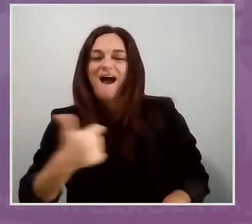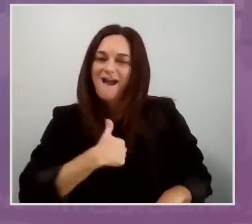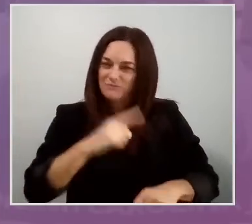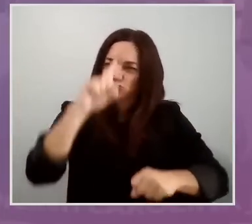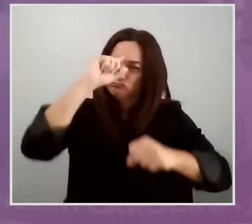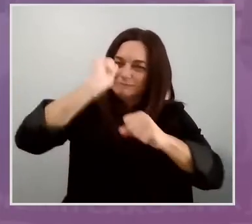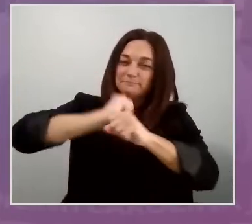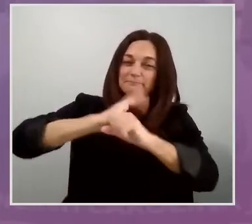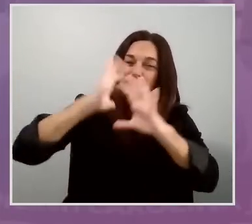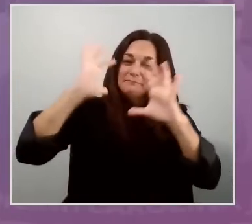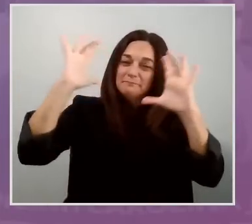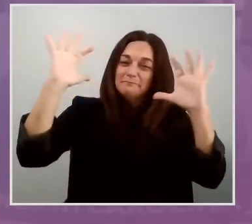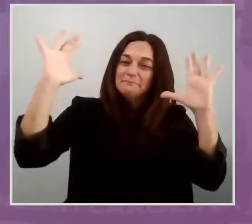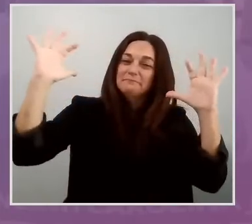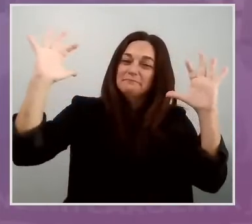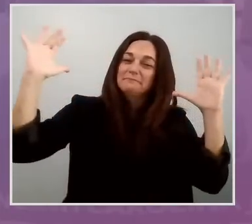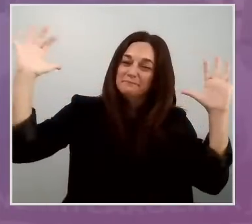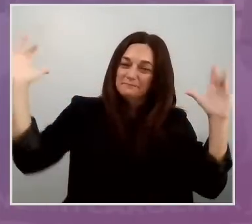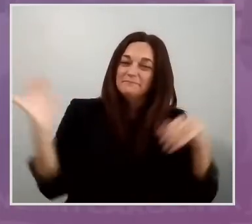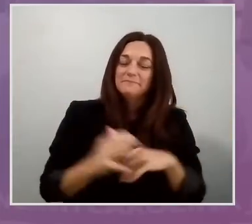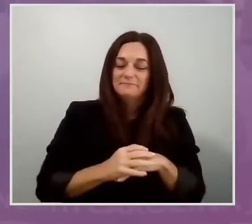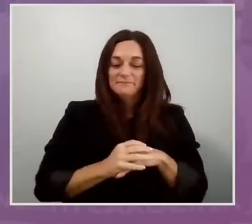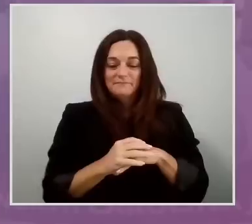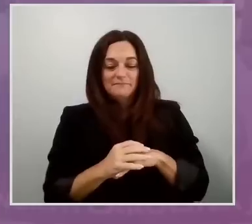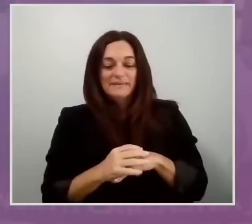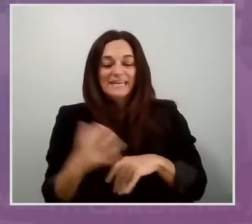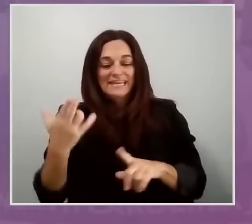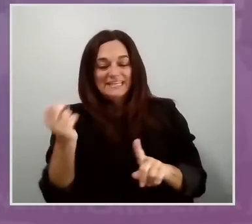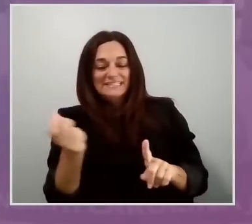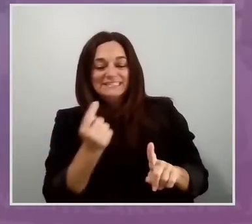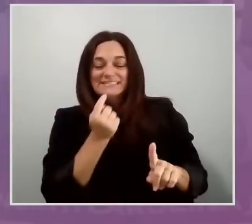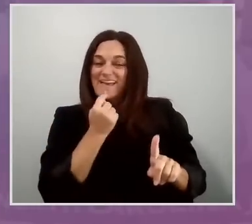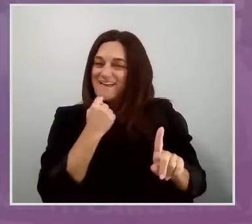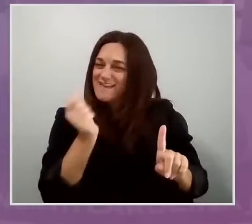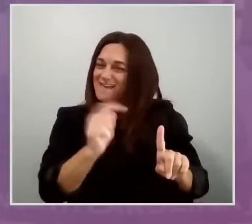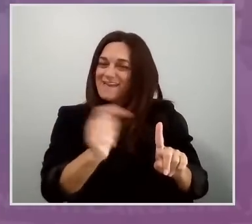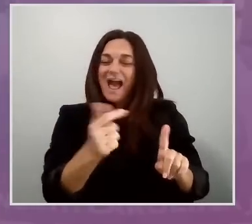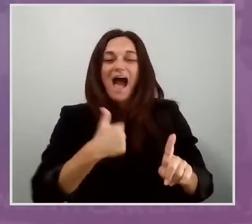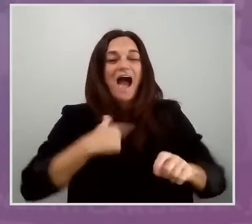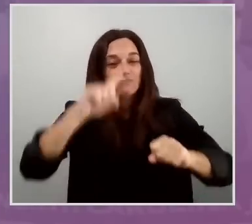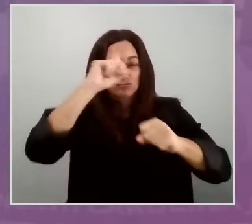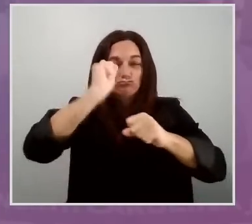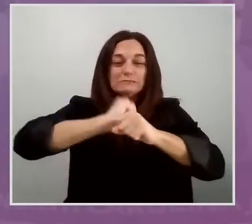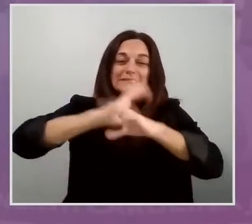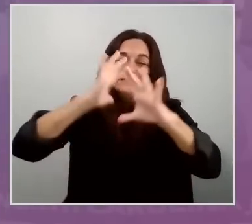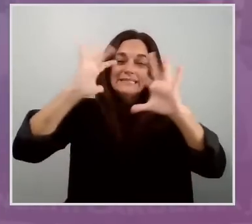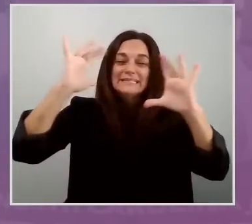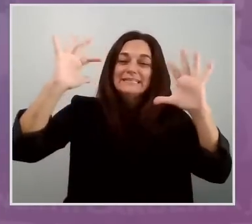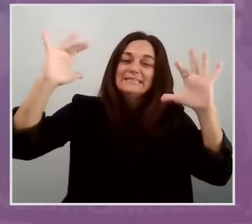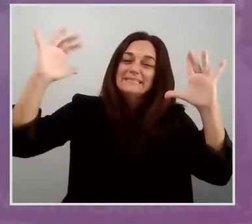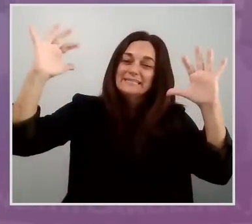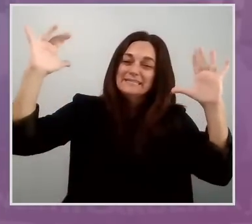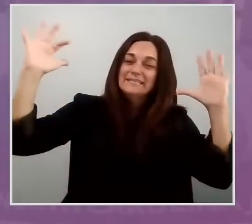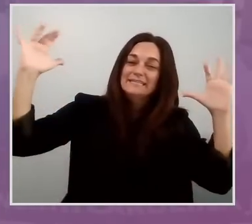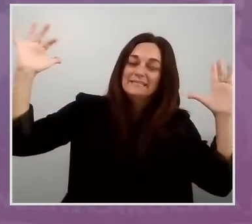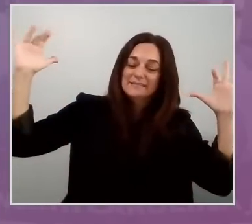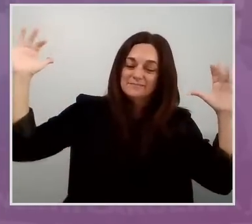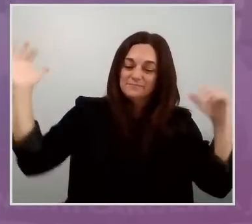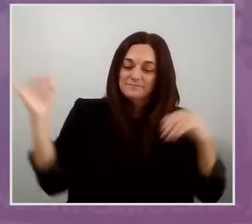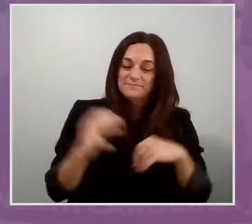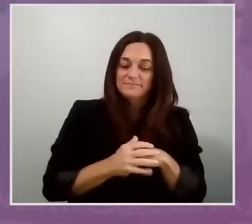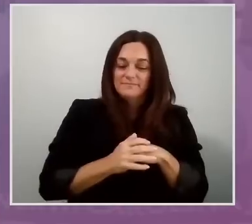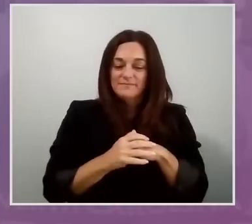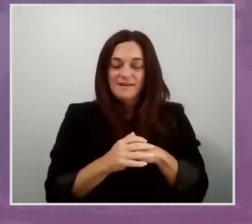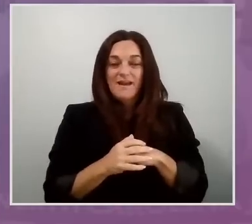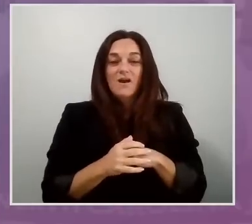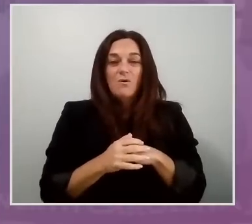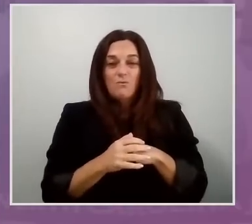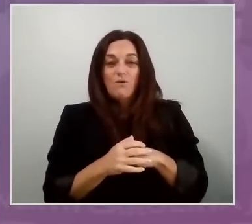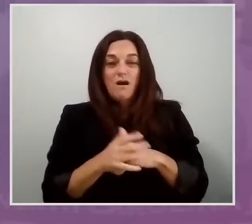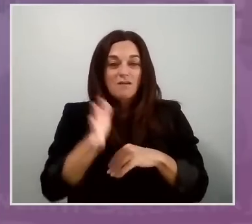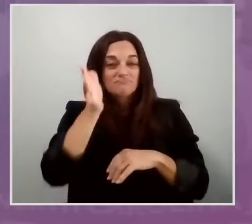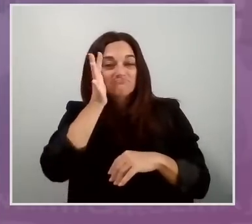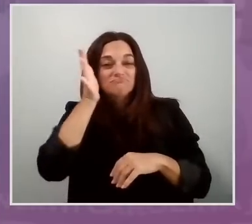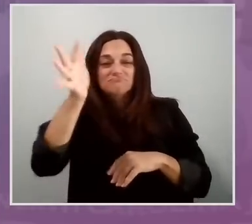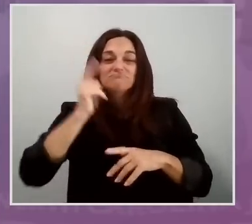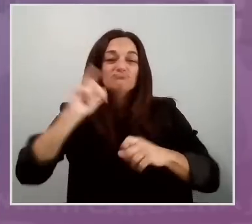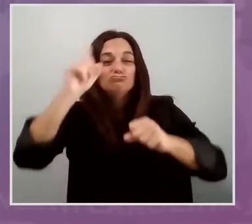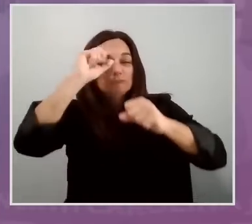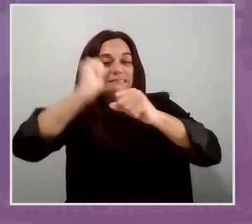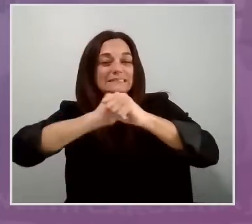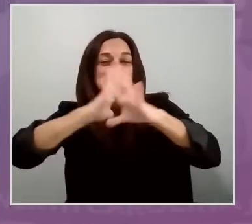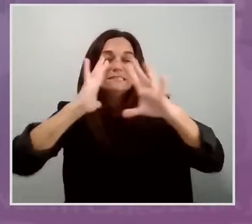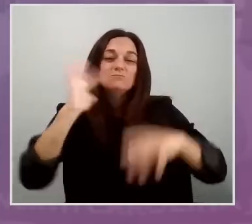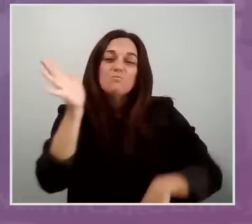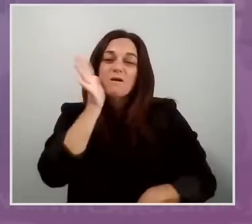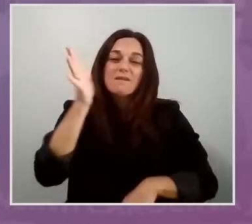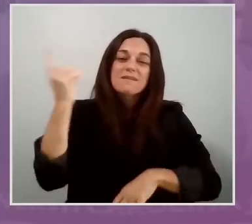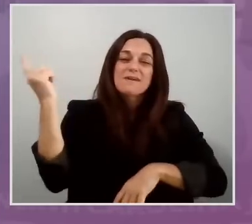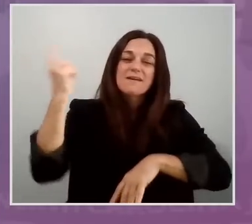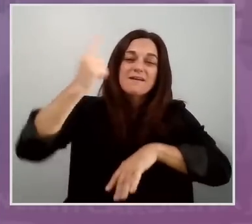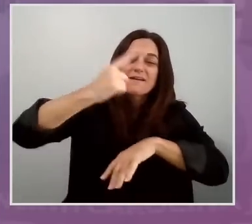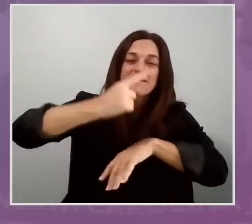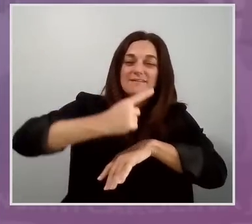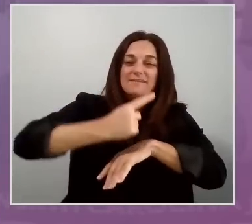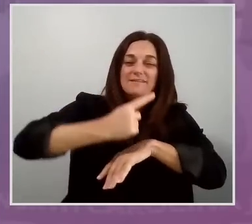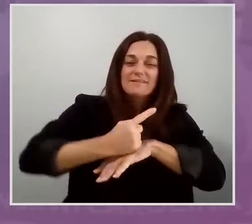'CAUSE I HAVE A DREAM